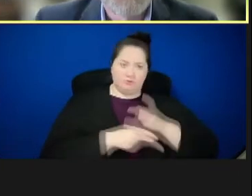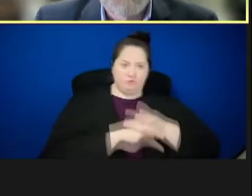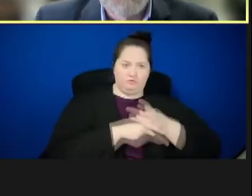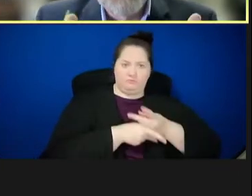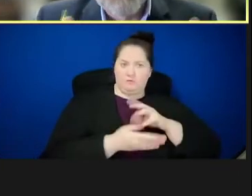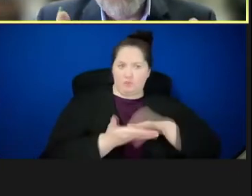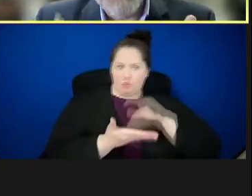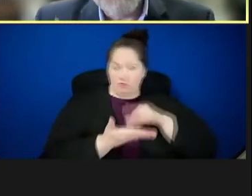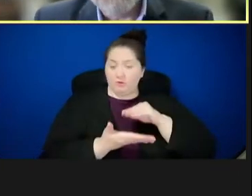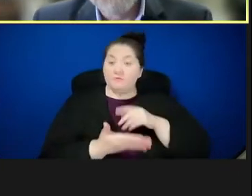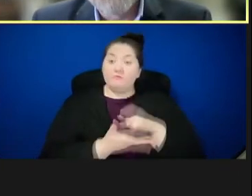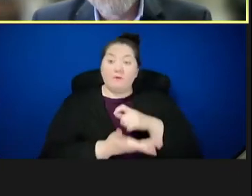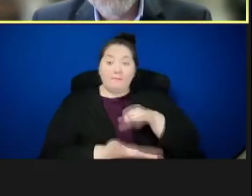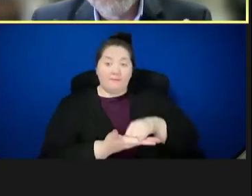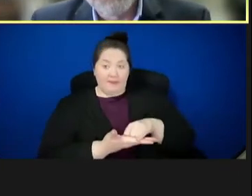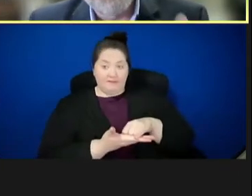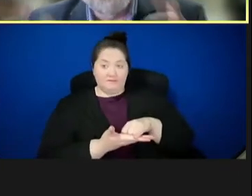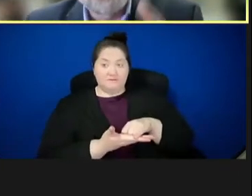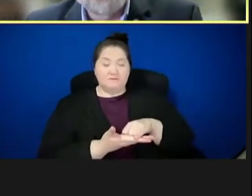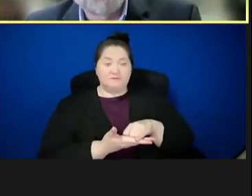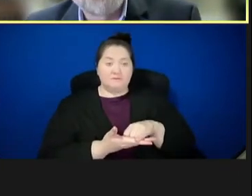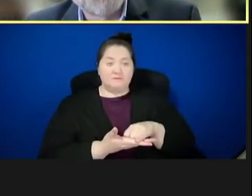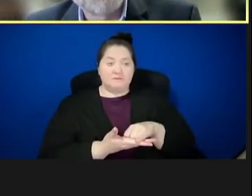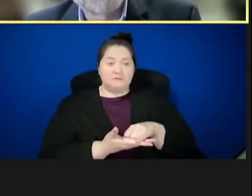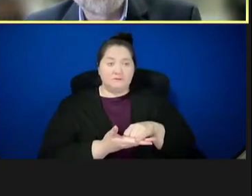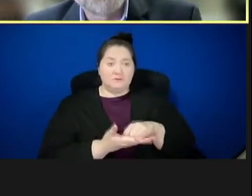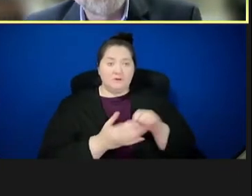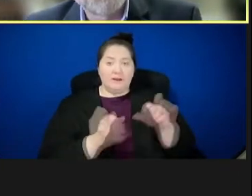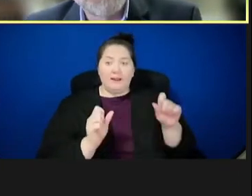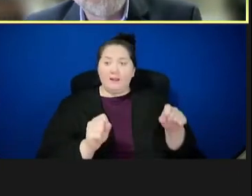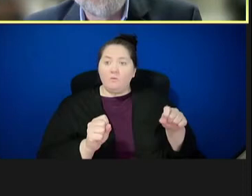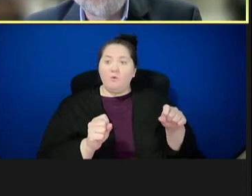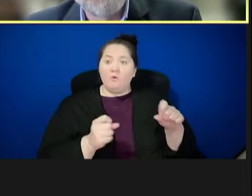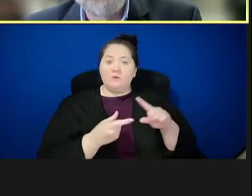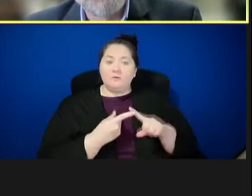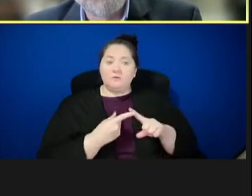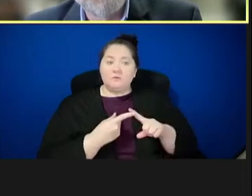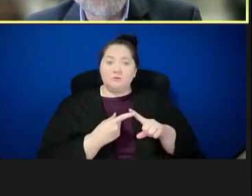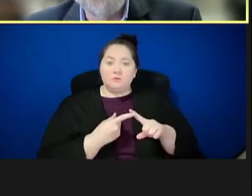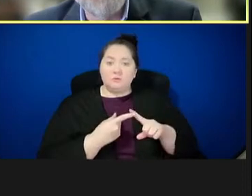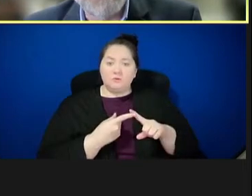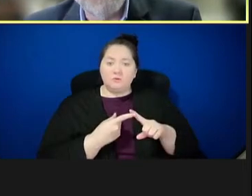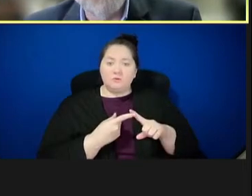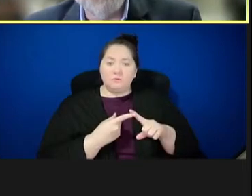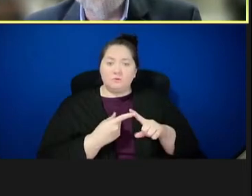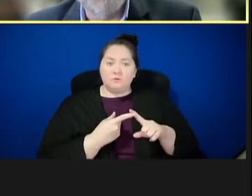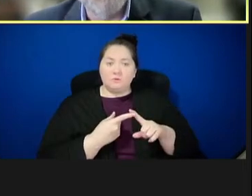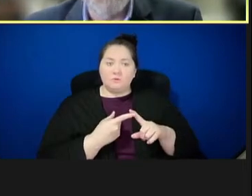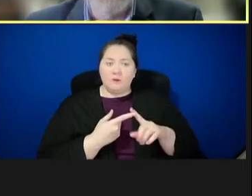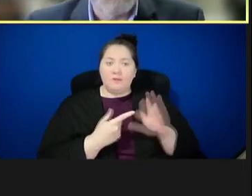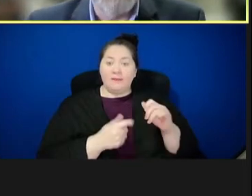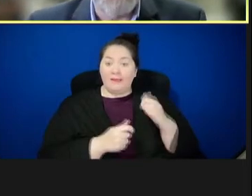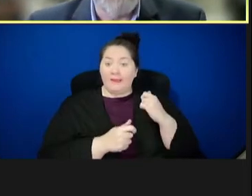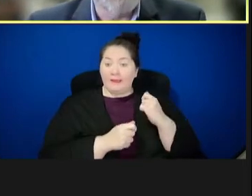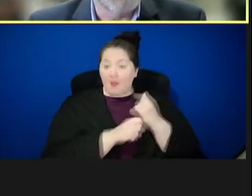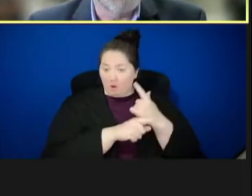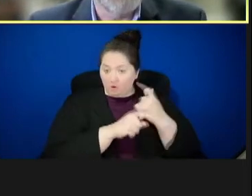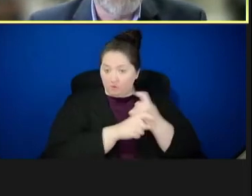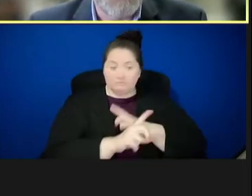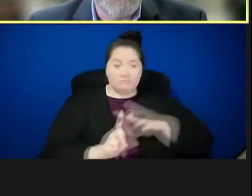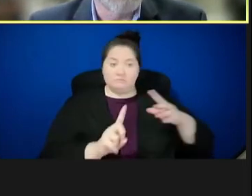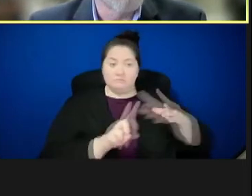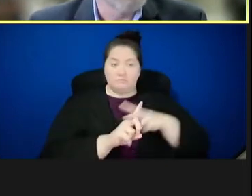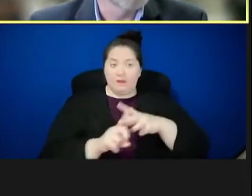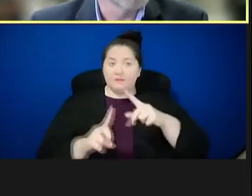From there, we were able to let take those algorithms, apply them to a number of ongoing